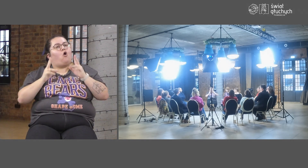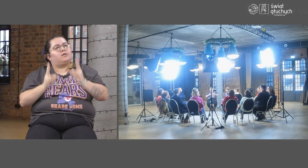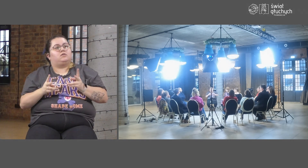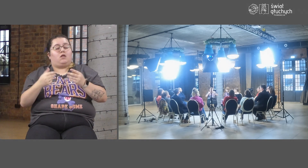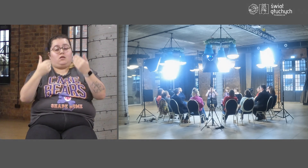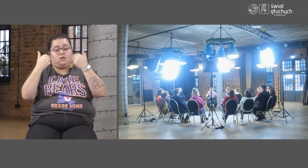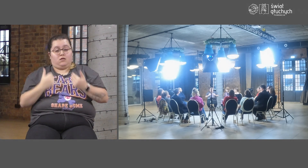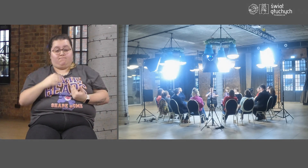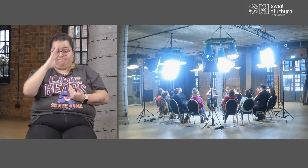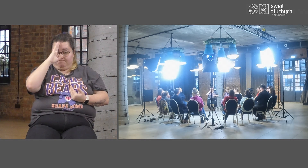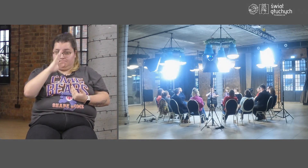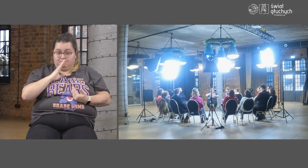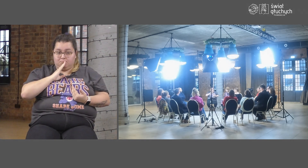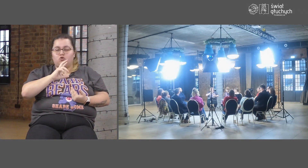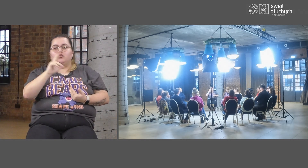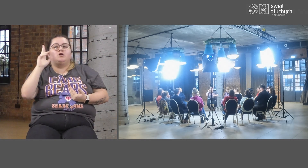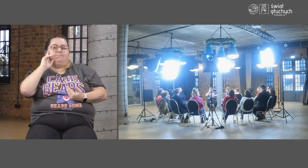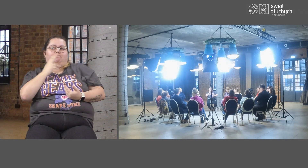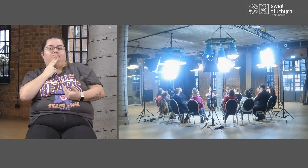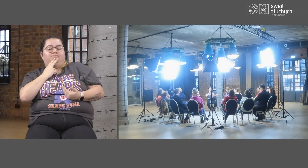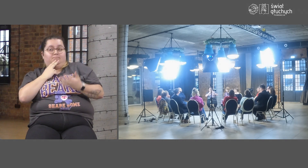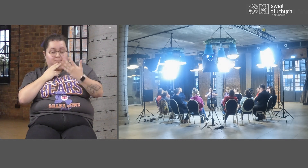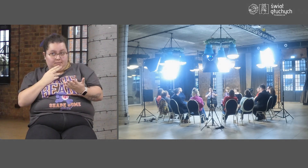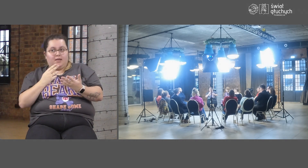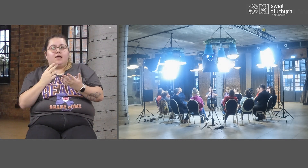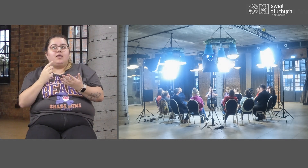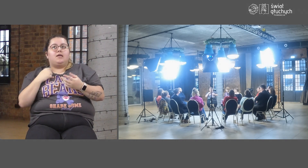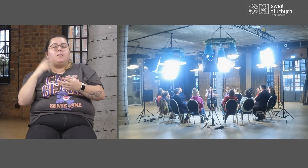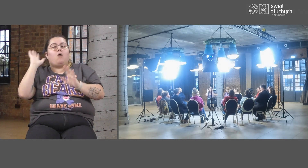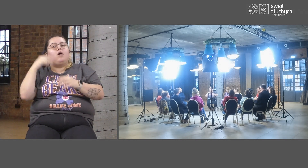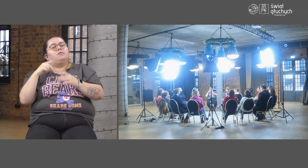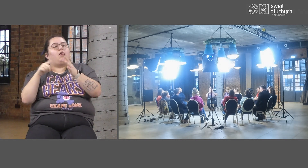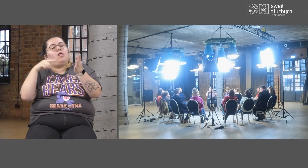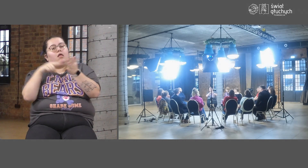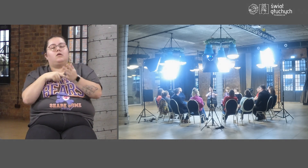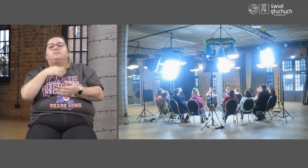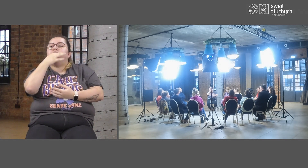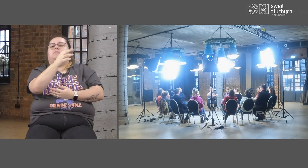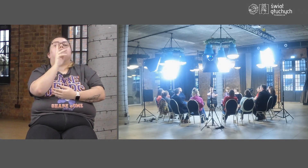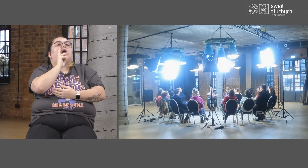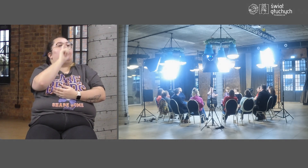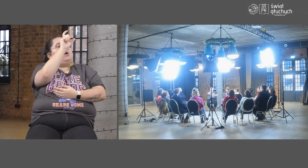Am I hard of hearing or deaf? Later, I asked my mom: